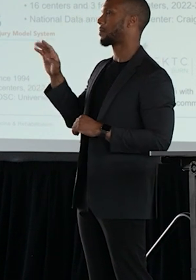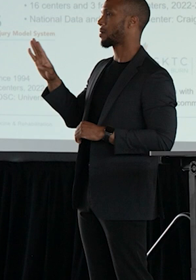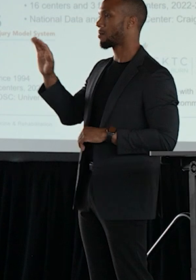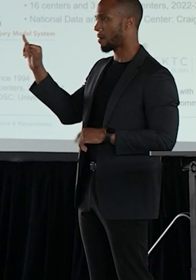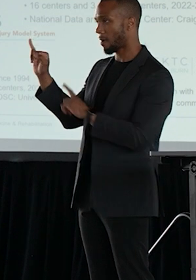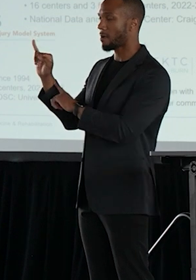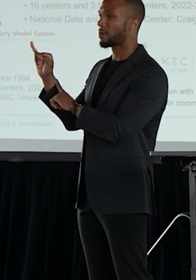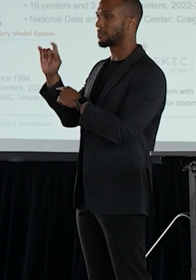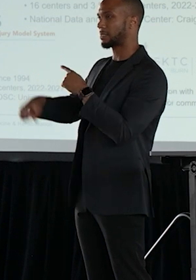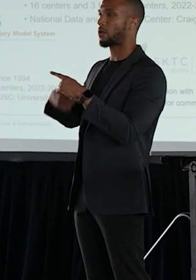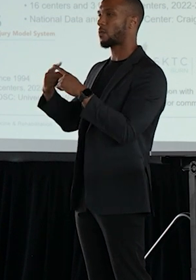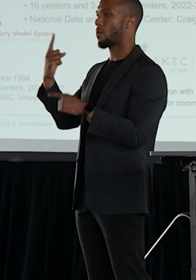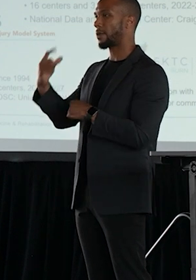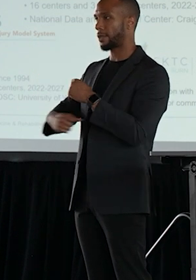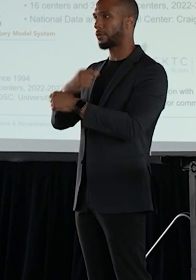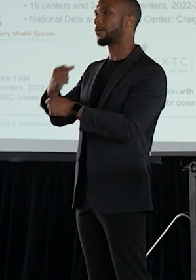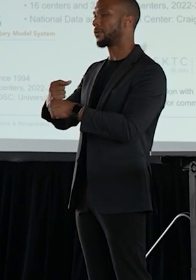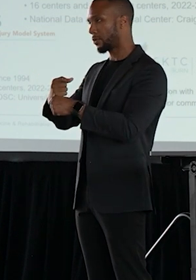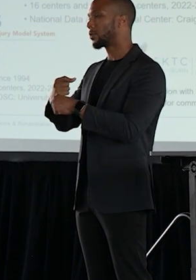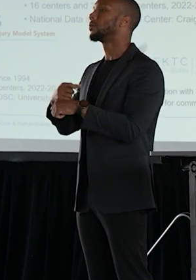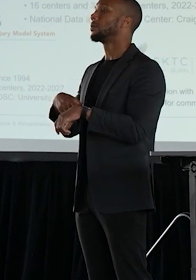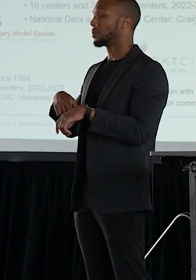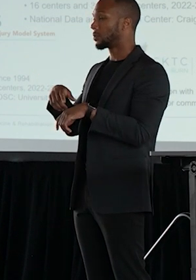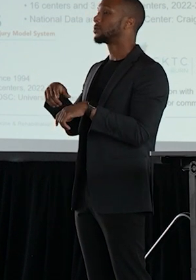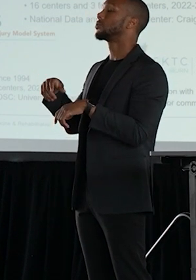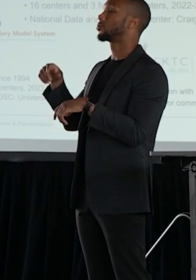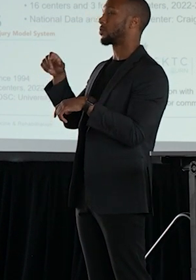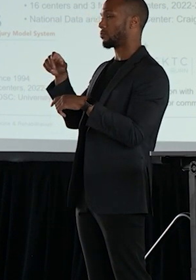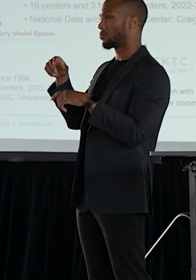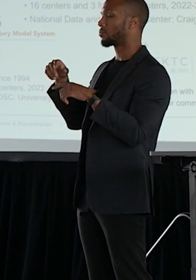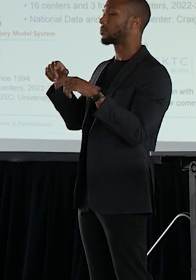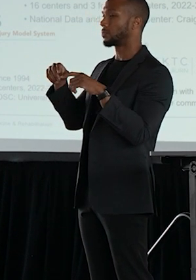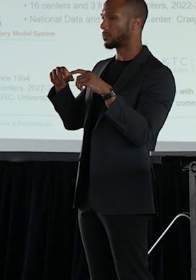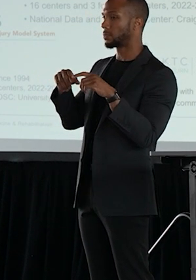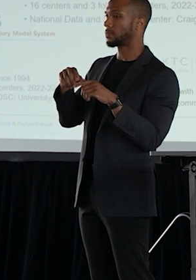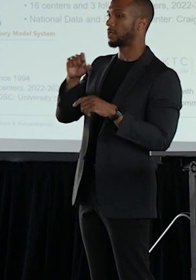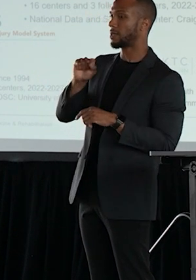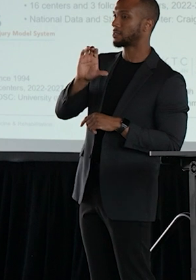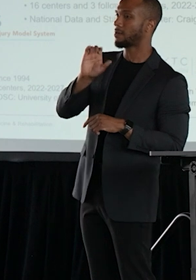little bit one year off of the SCI which is 2022 to 2027